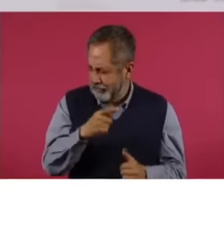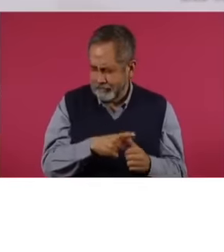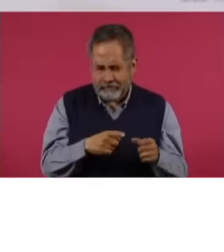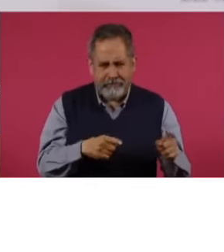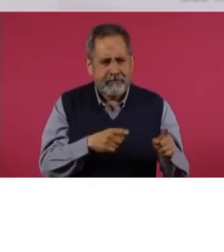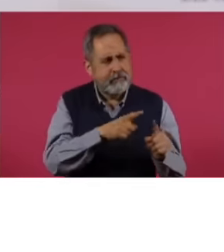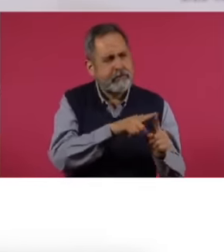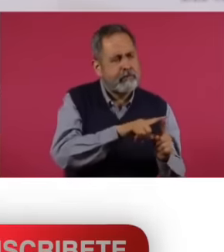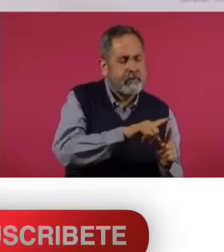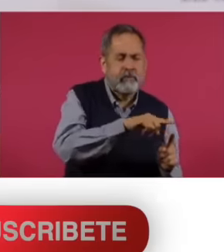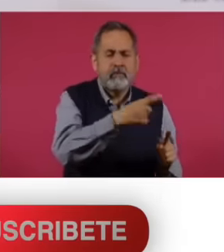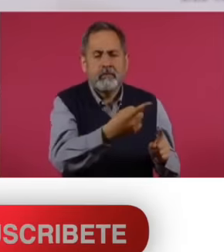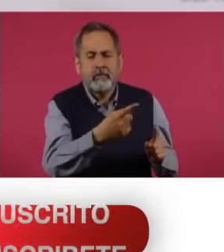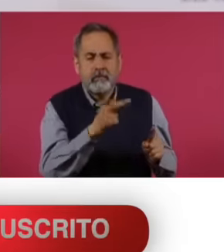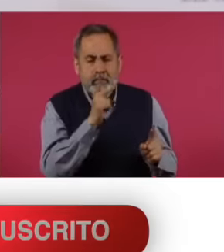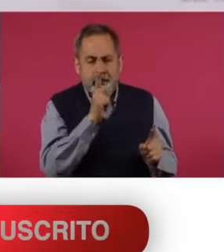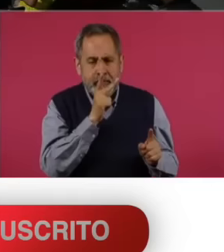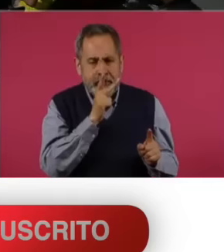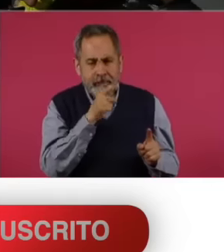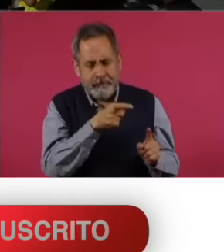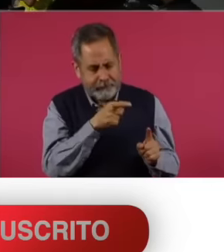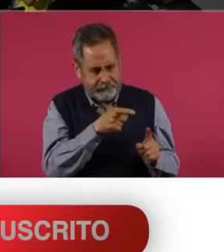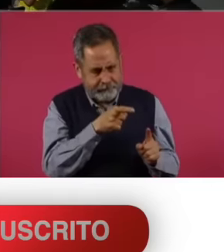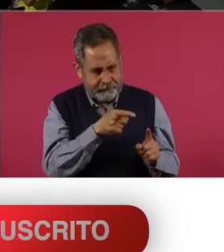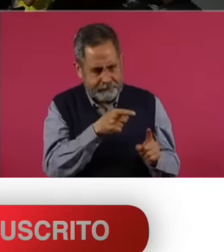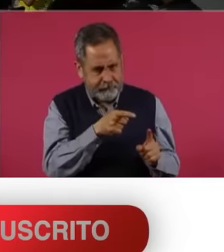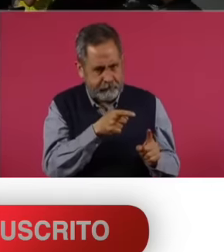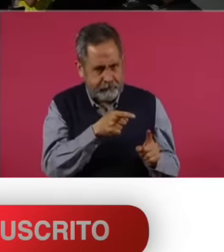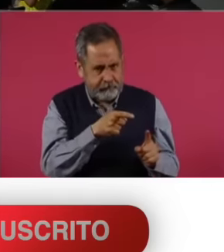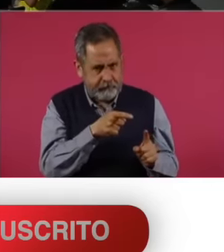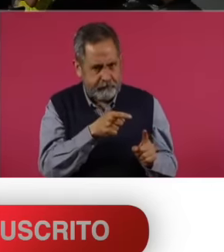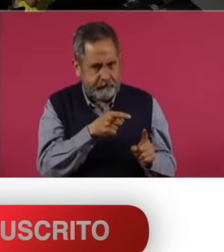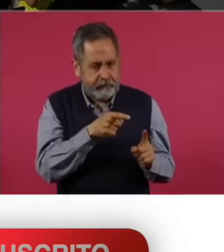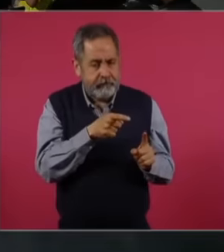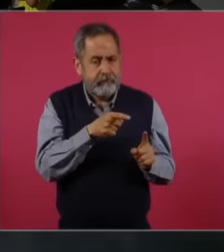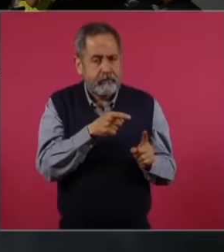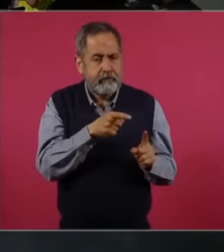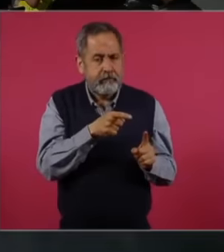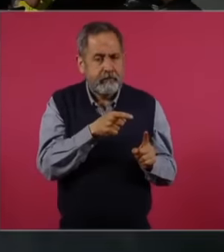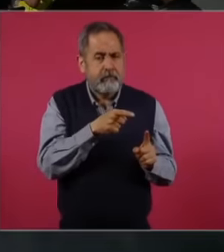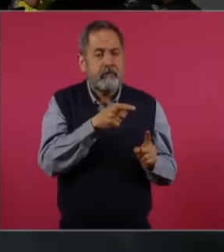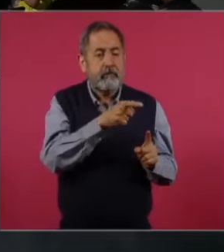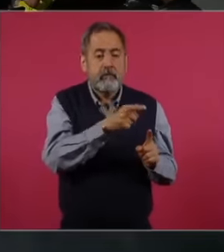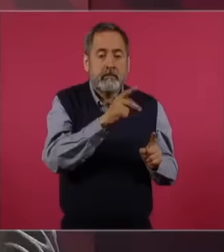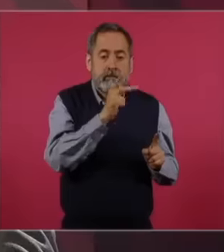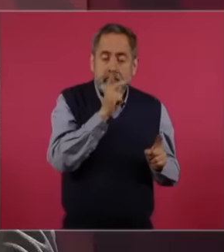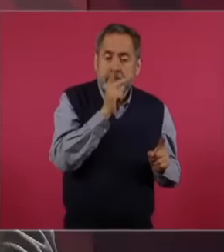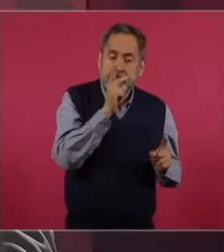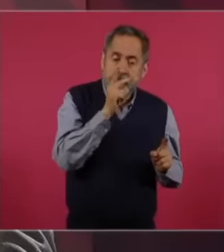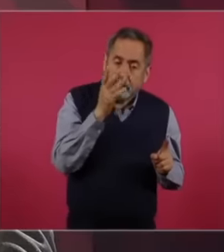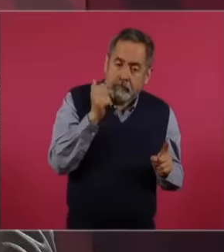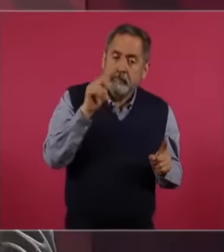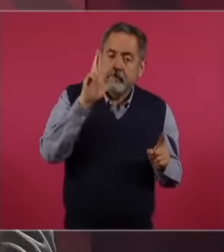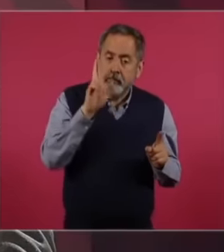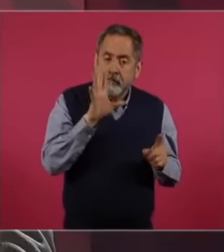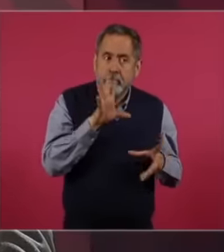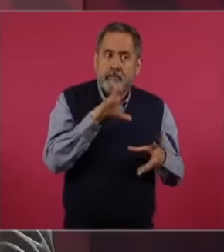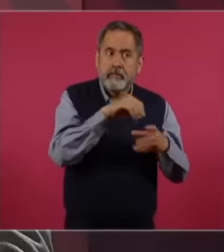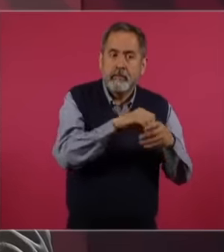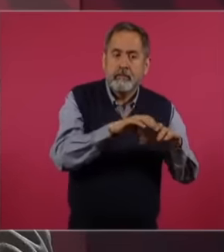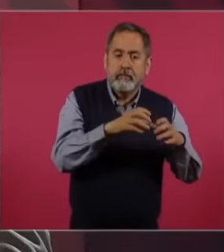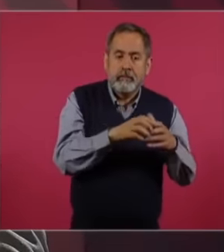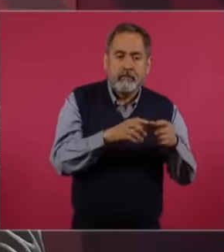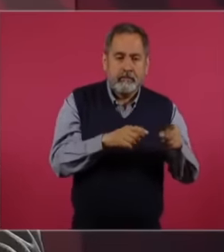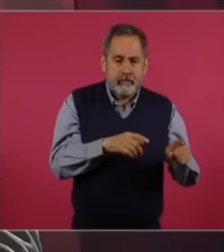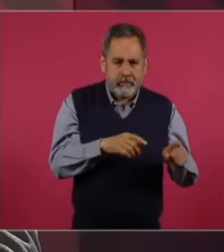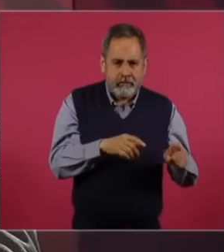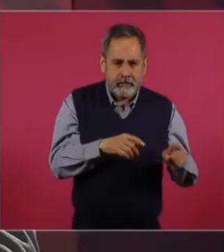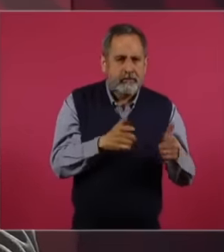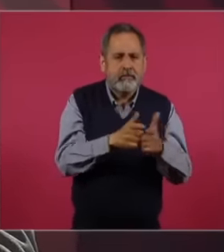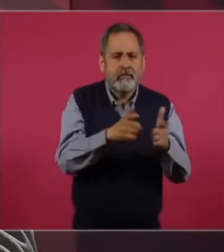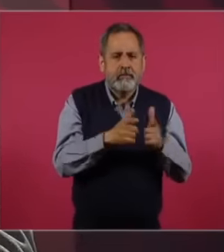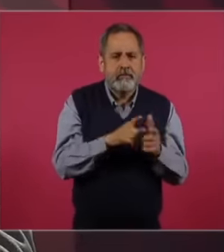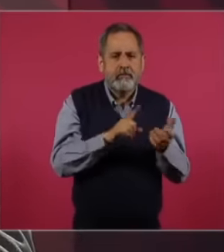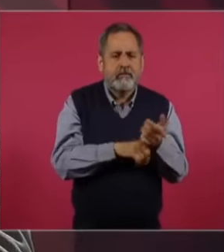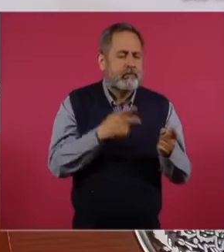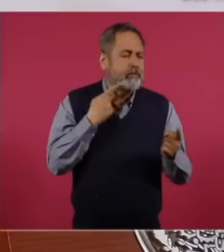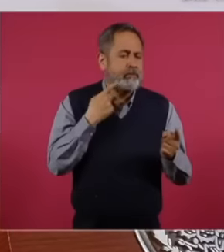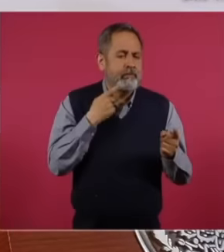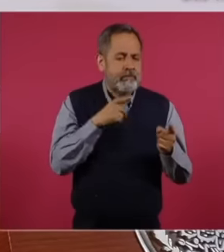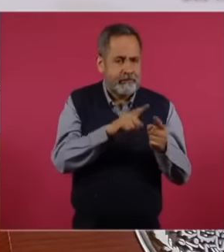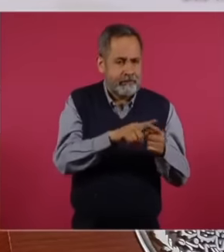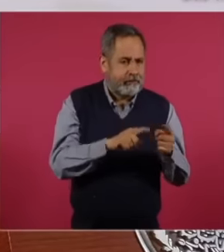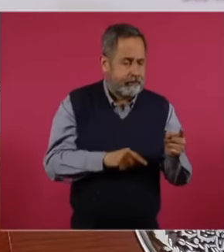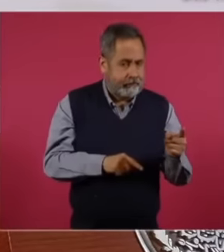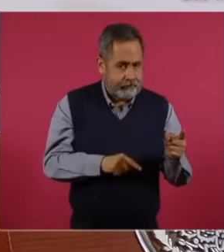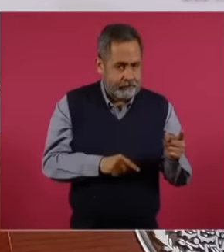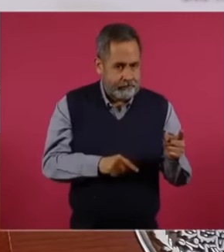had belonged to the Communist party